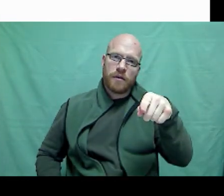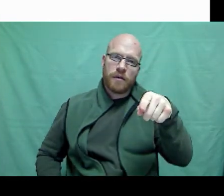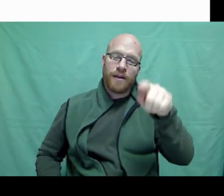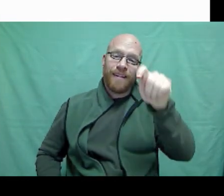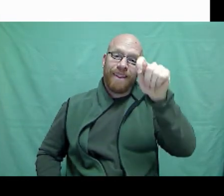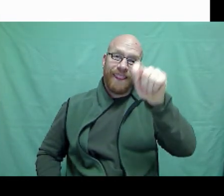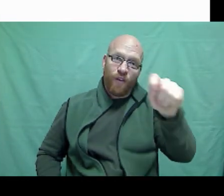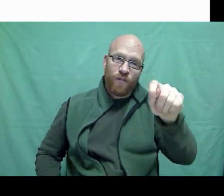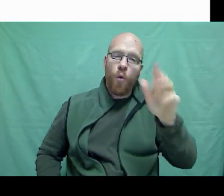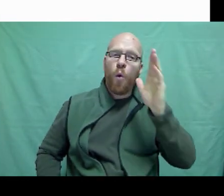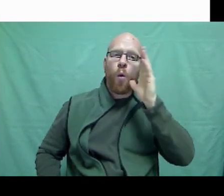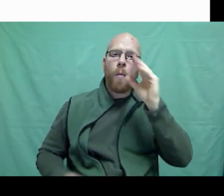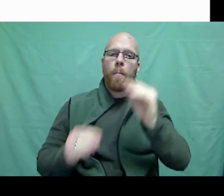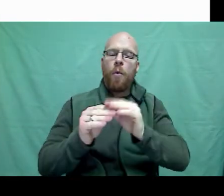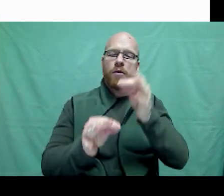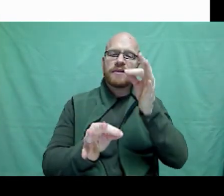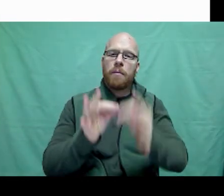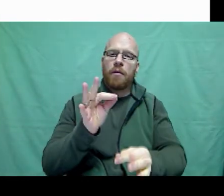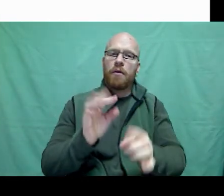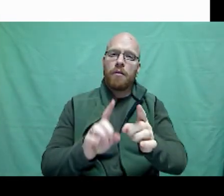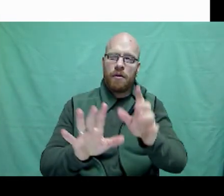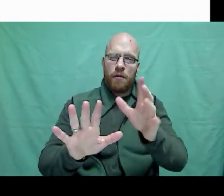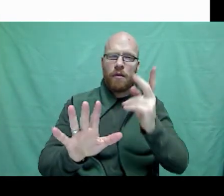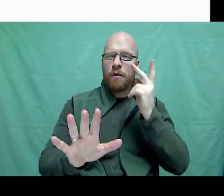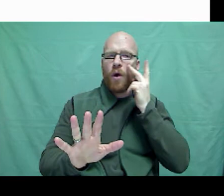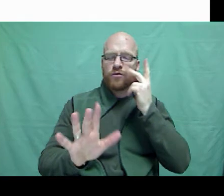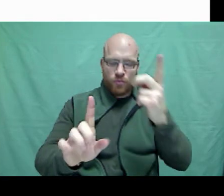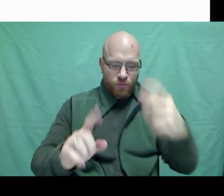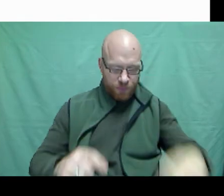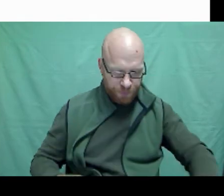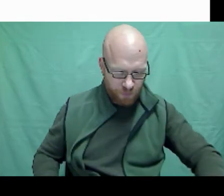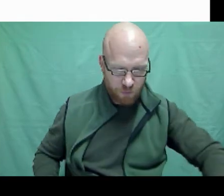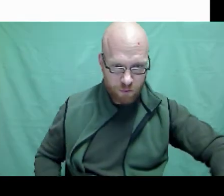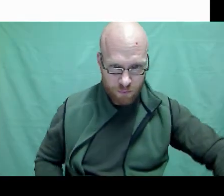We want a perfect square in there that way it simplifies it fully. Watch.